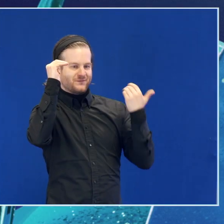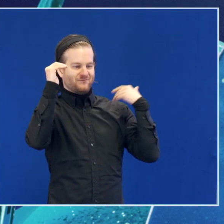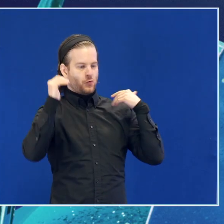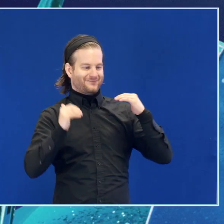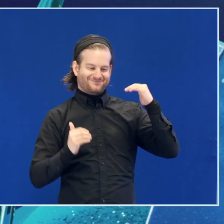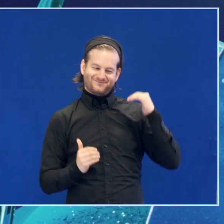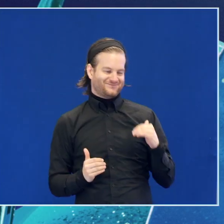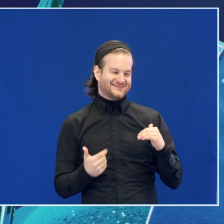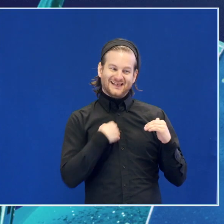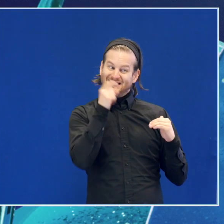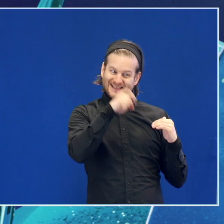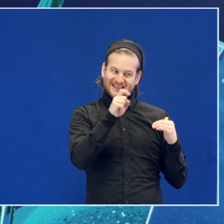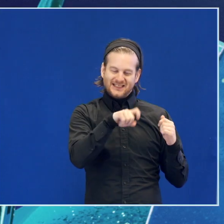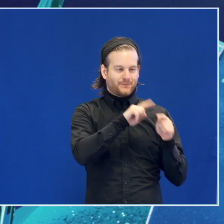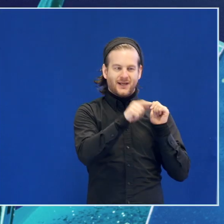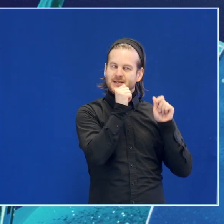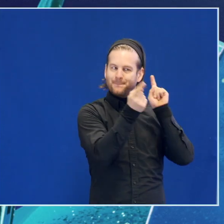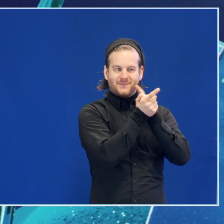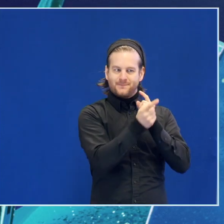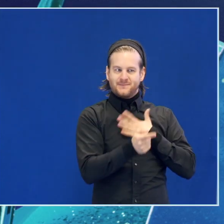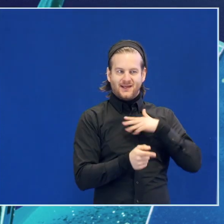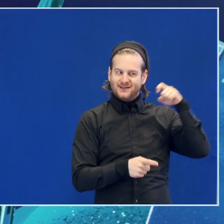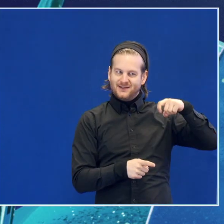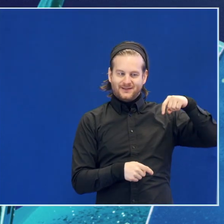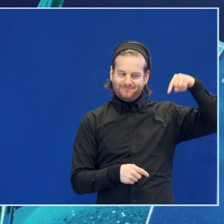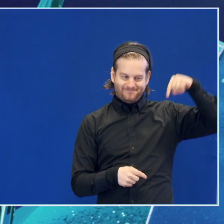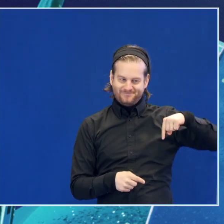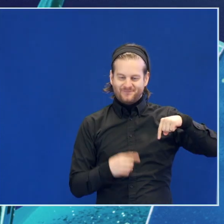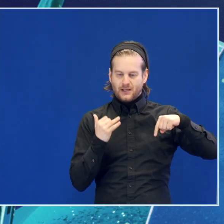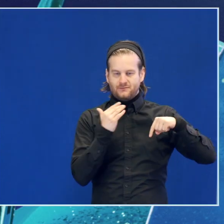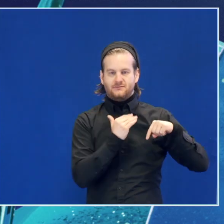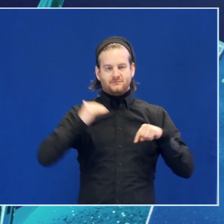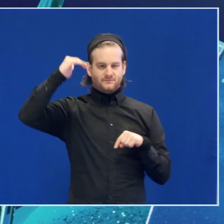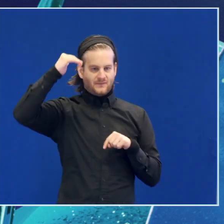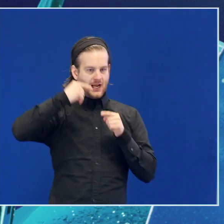that people were getting what they needed within the space.